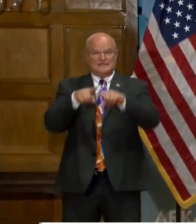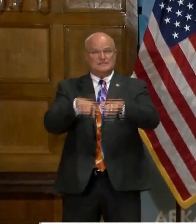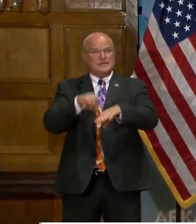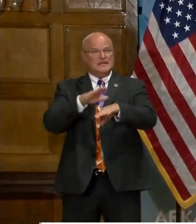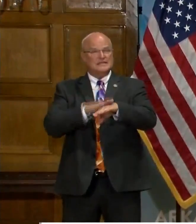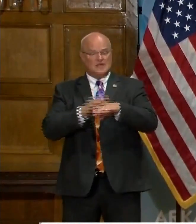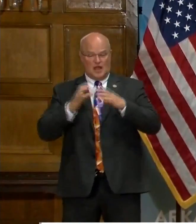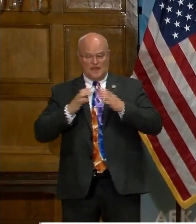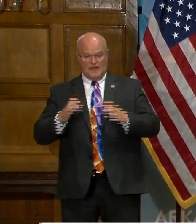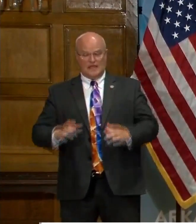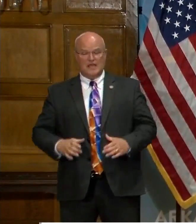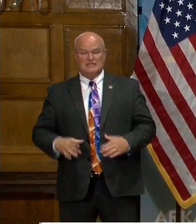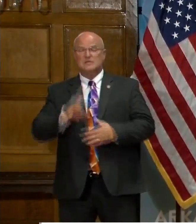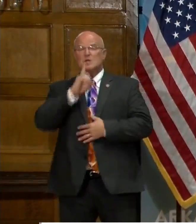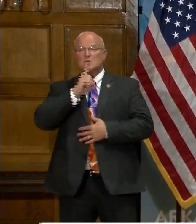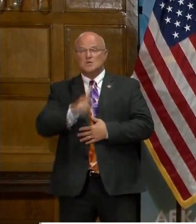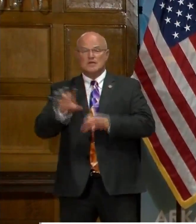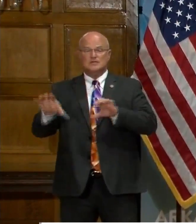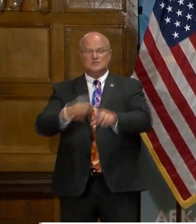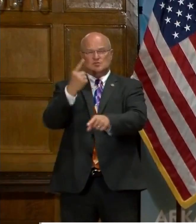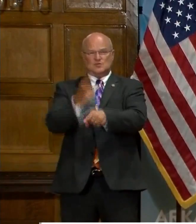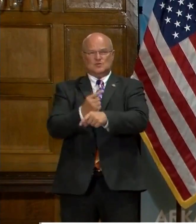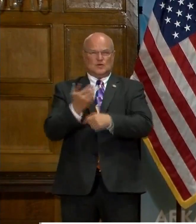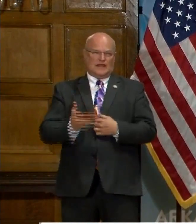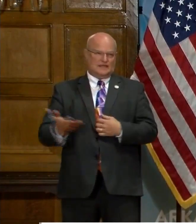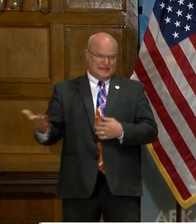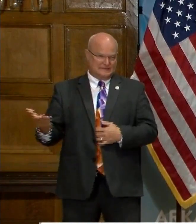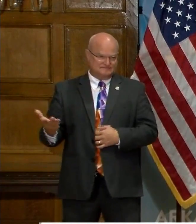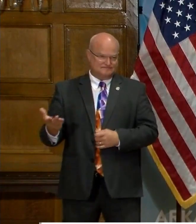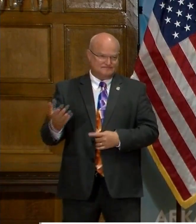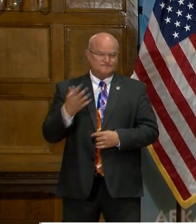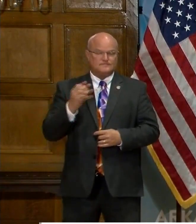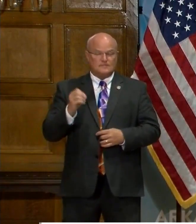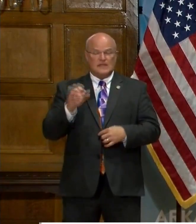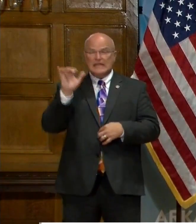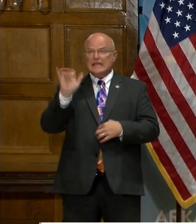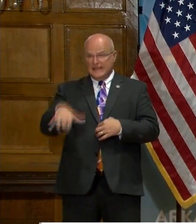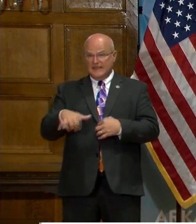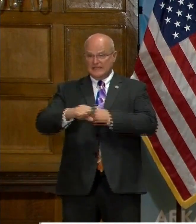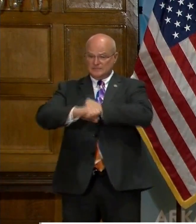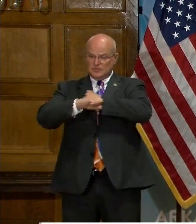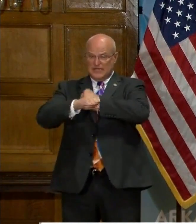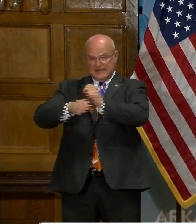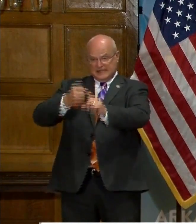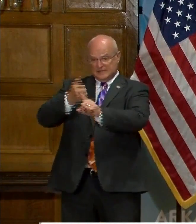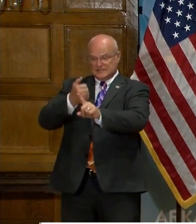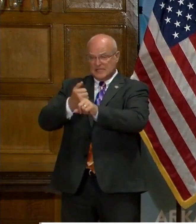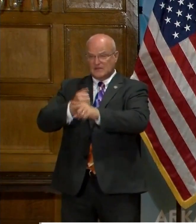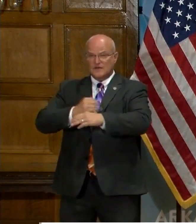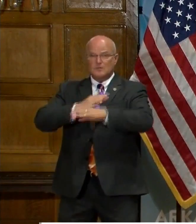WHENEVER I LOOK AT OUR BUSINESSES -- I HAD A MESSAGE FROM A BUSINESSMAN THAT SAID, WOULD YOU PLEASE REMIND EVERYBODY THAT OUR LIVELIHOOD DEPENDS UPON THE CUSTOMERS